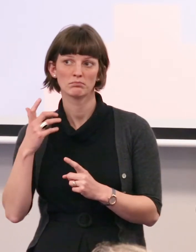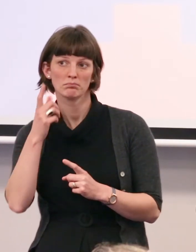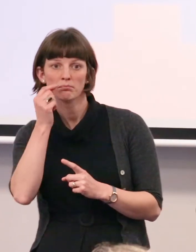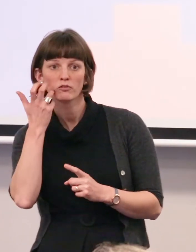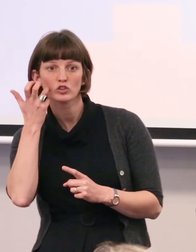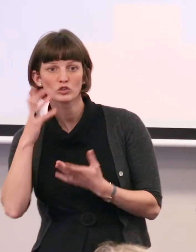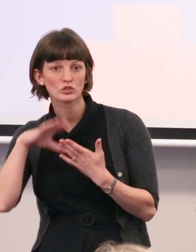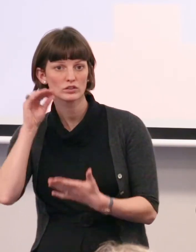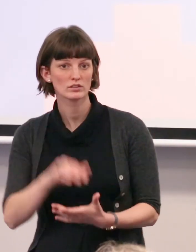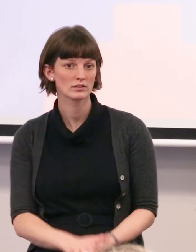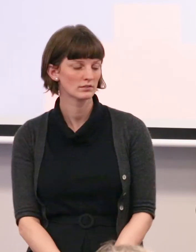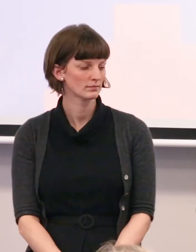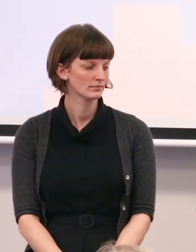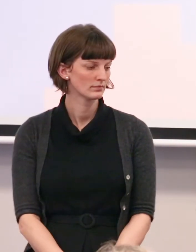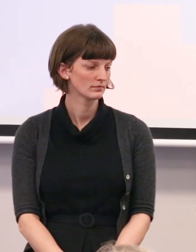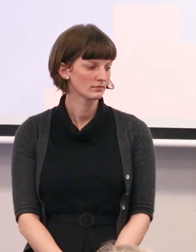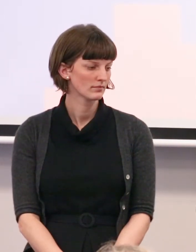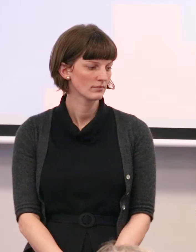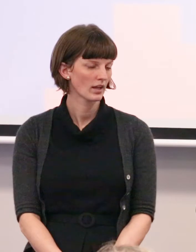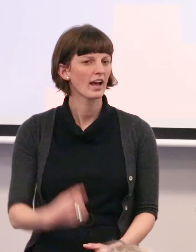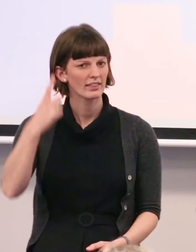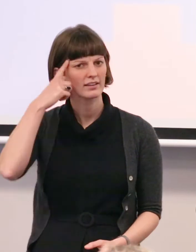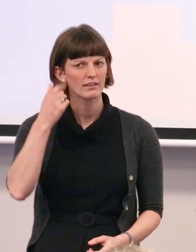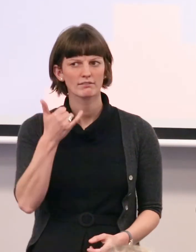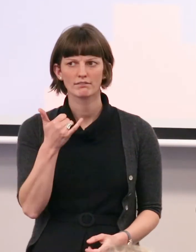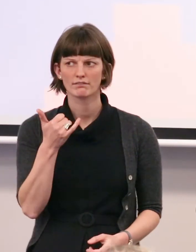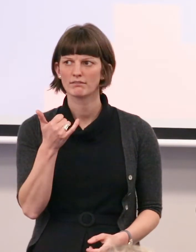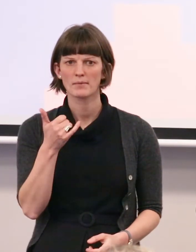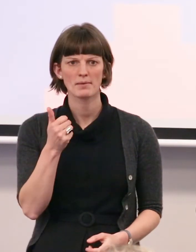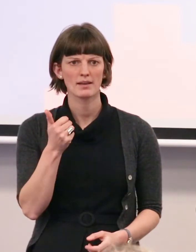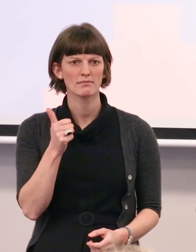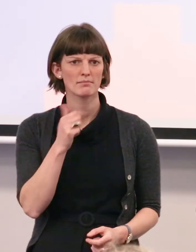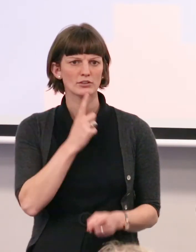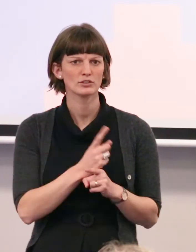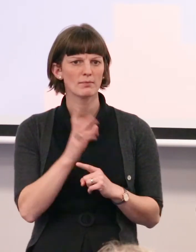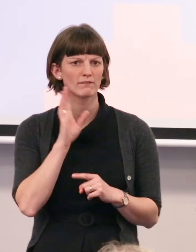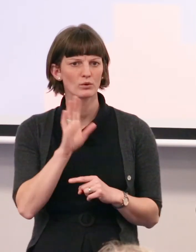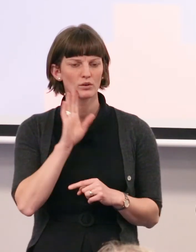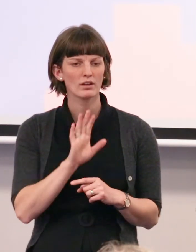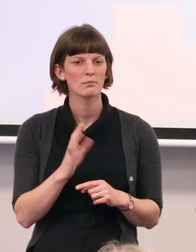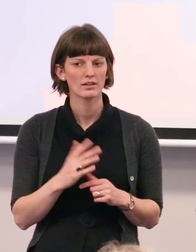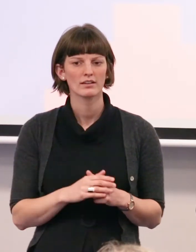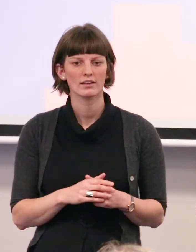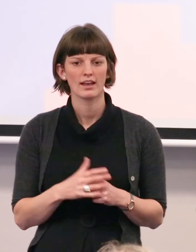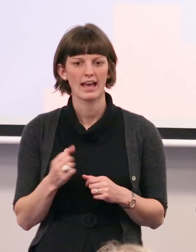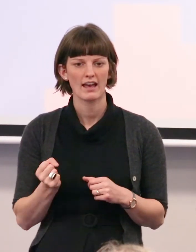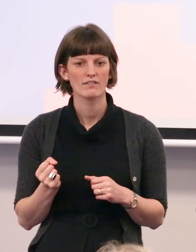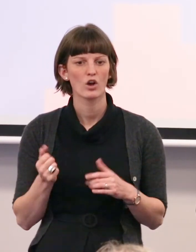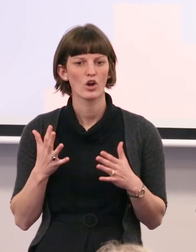think this is something I've mentioned before. There seems to be a tension between the amount of information we provide to